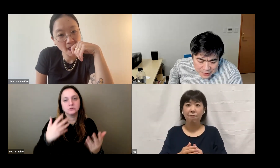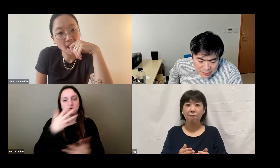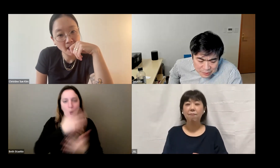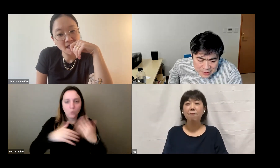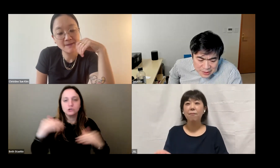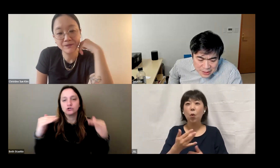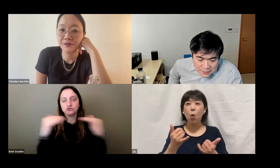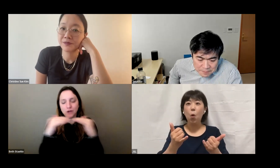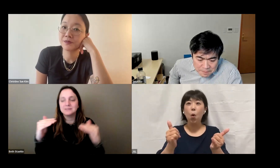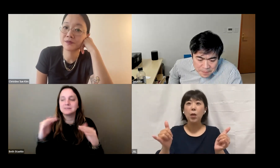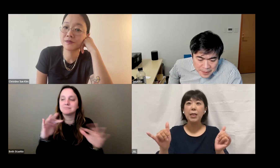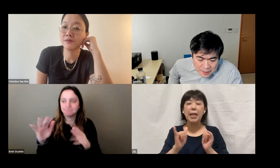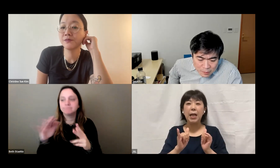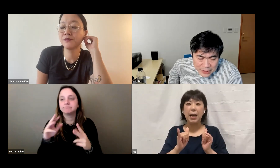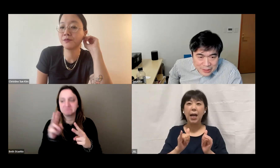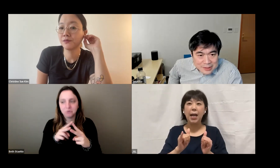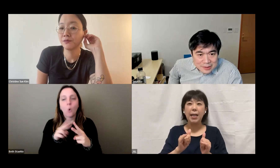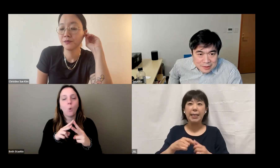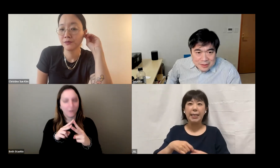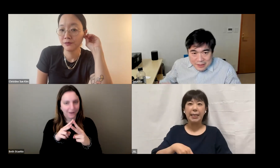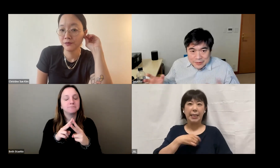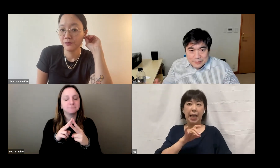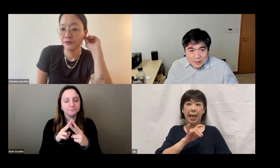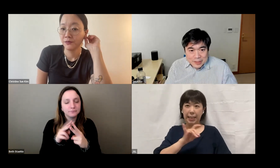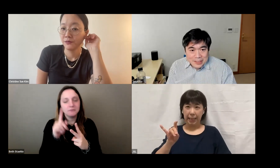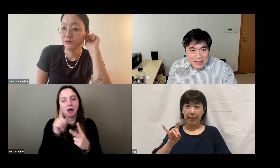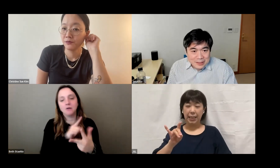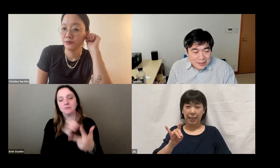But I'm curious, what is the deaf community